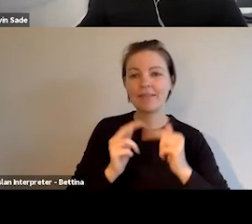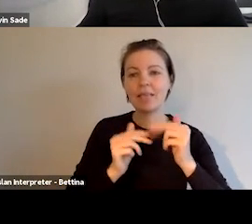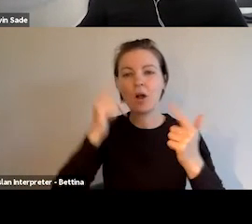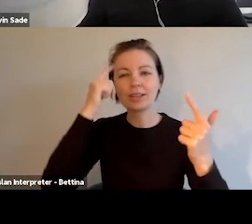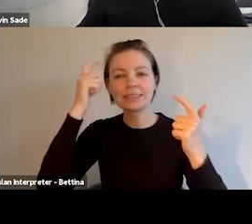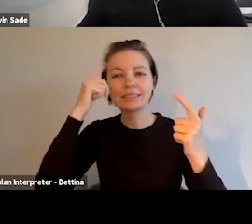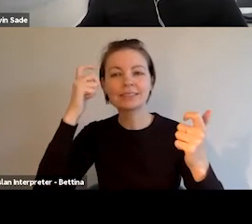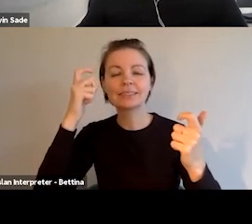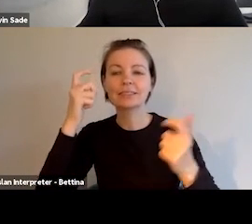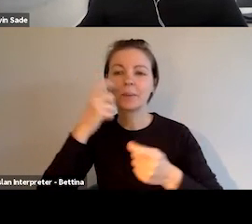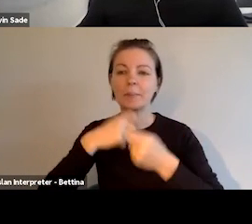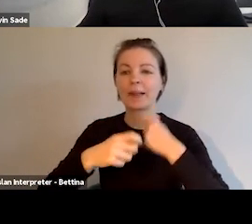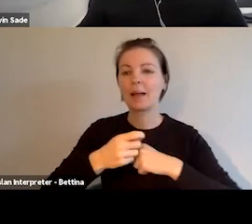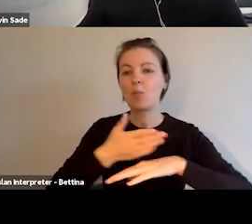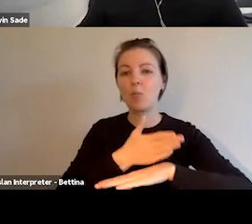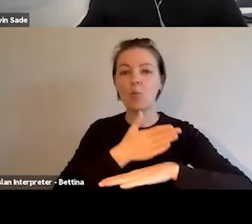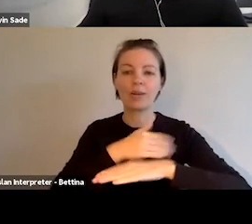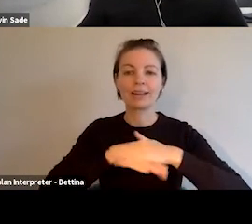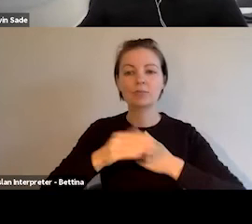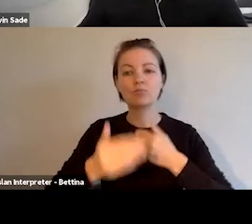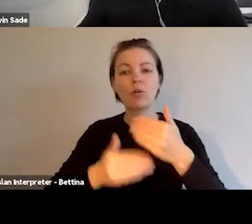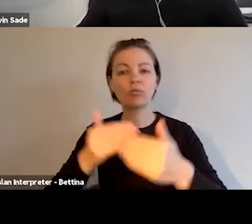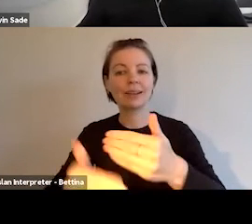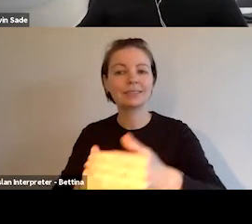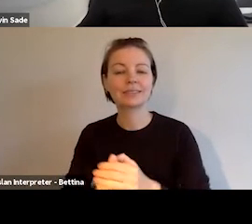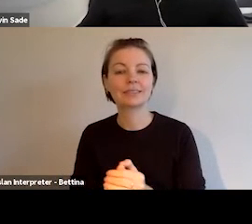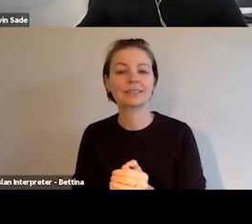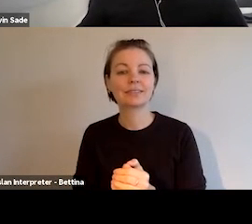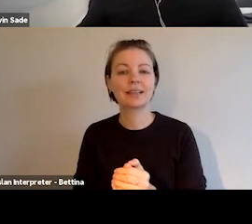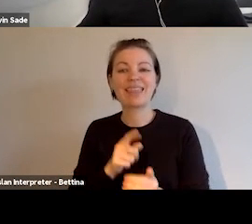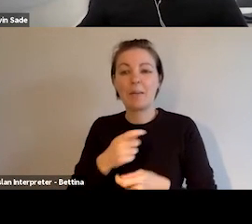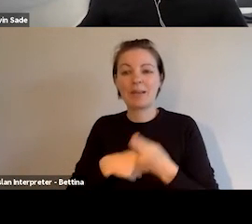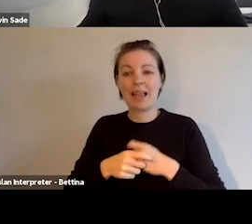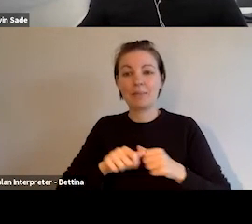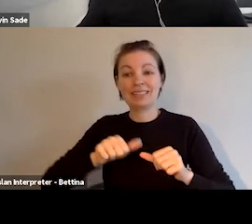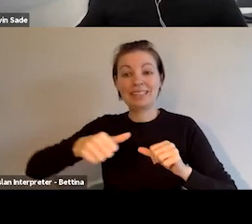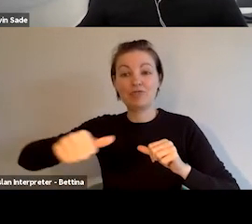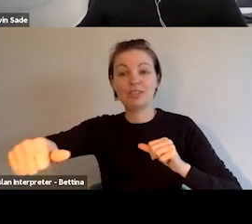into works of progress, which turned into a series of performance works.